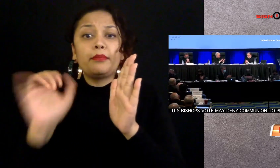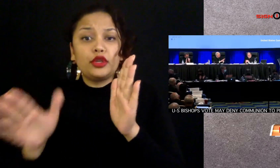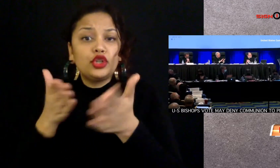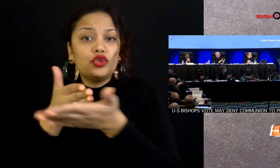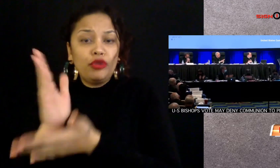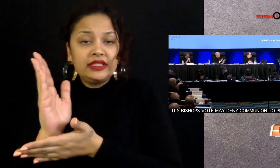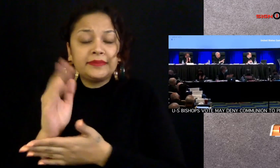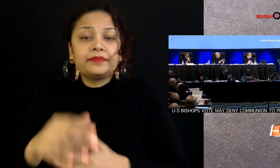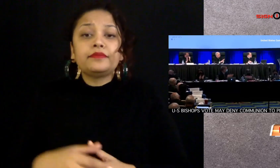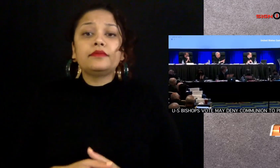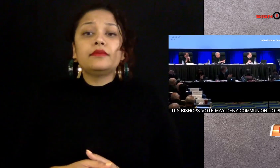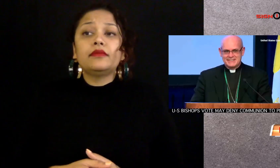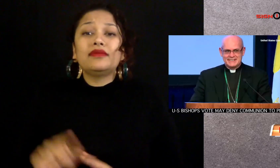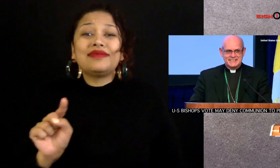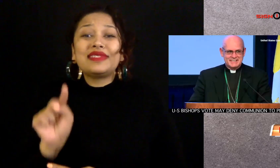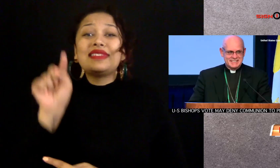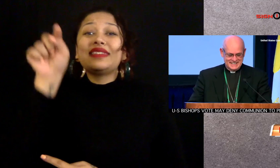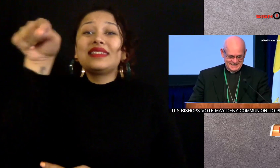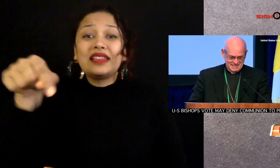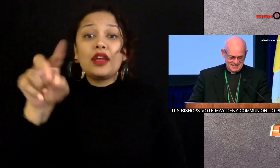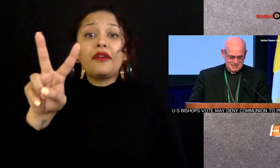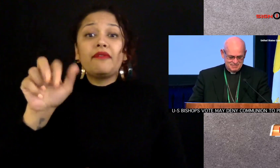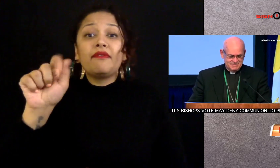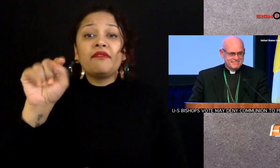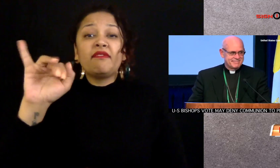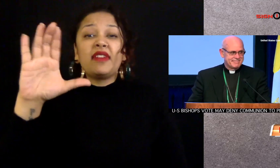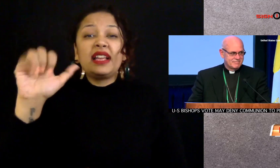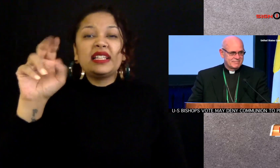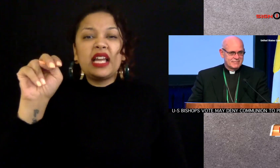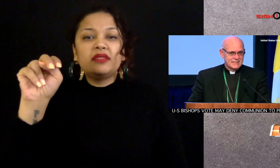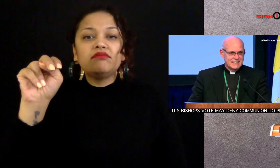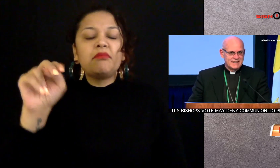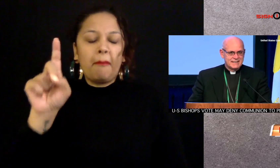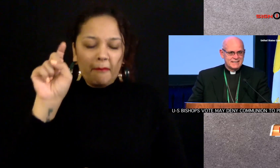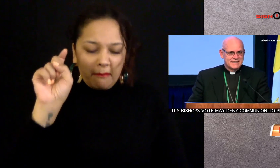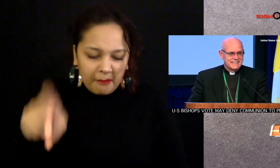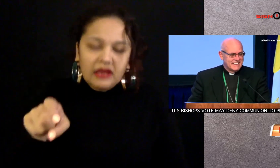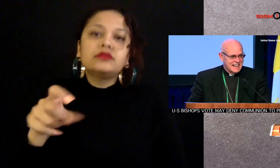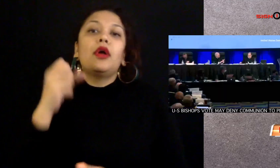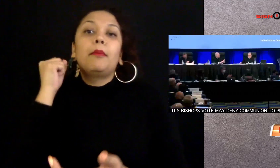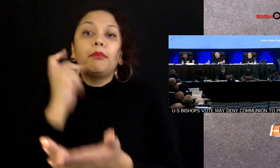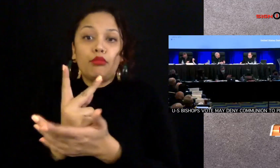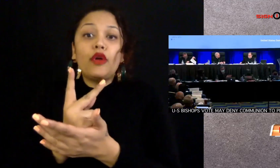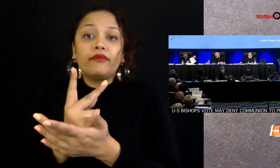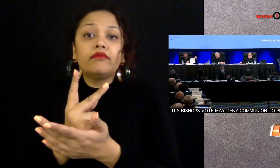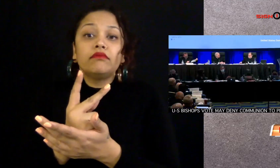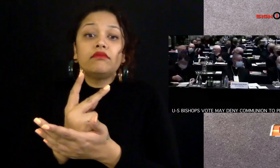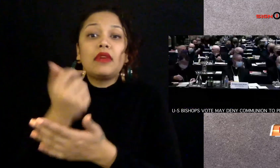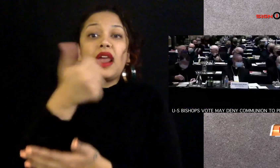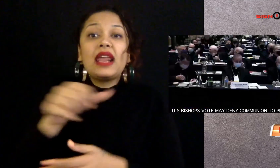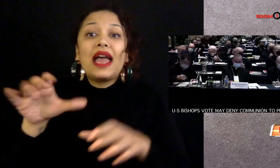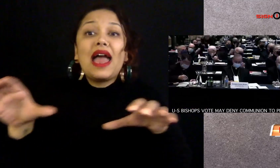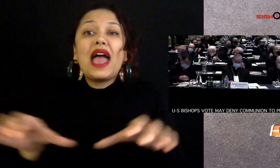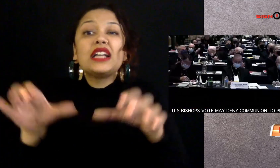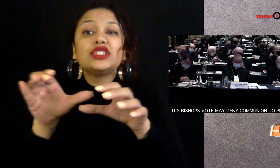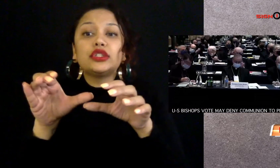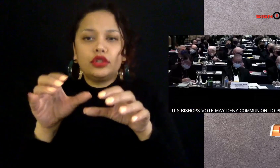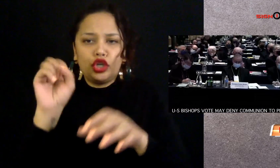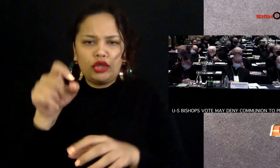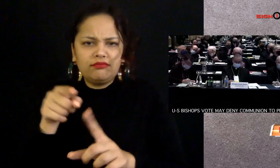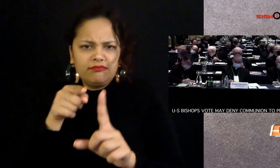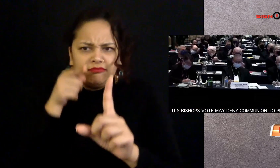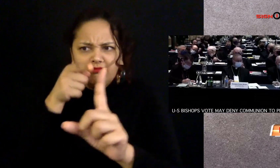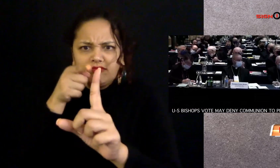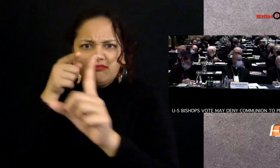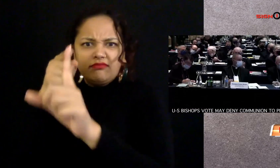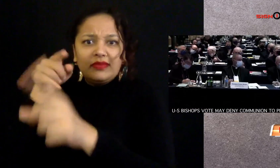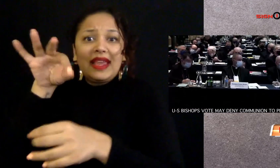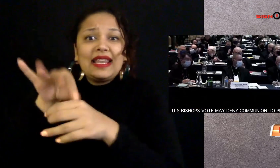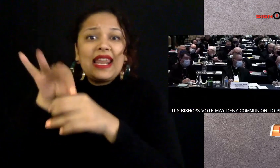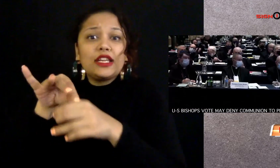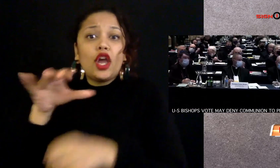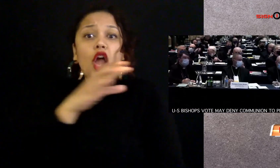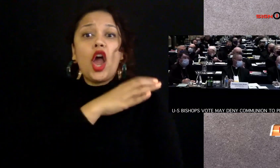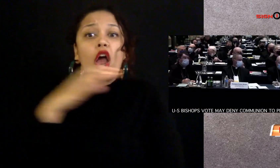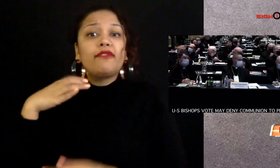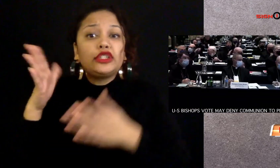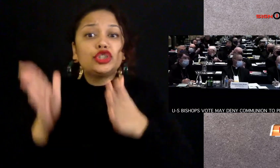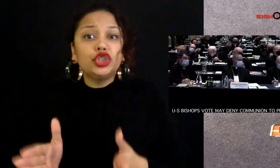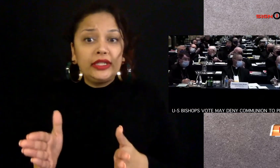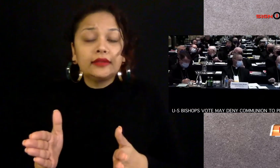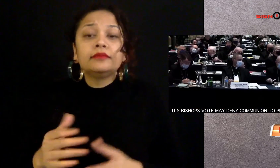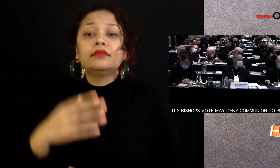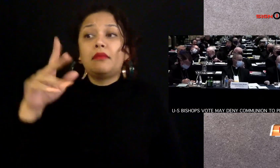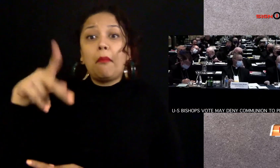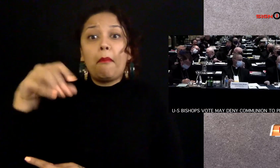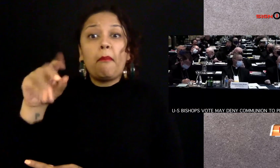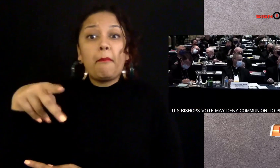who support abortion rights the Vatican must approve any action that would directly target